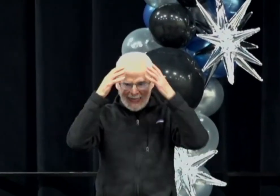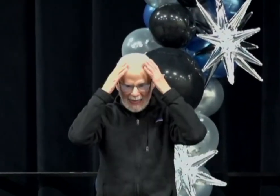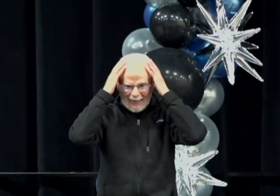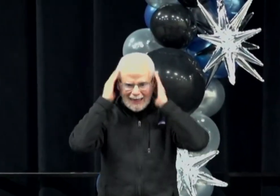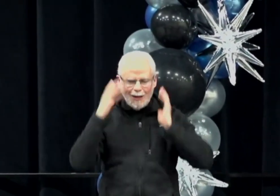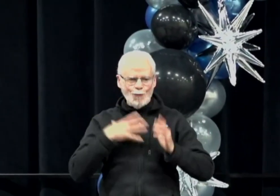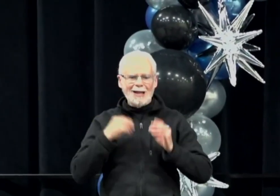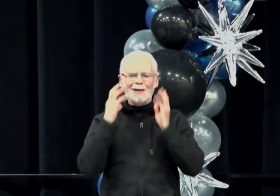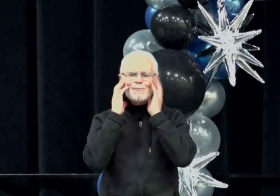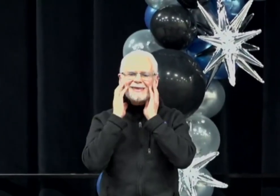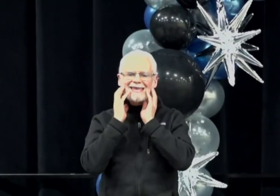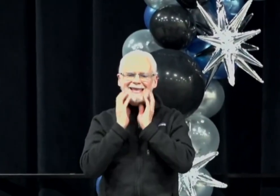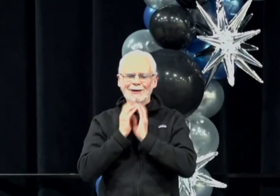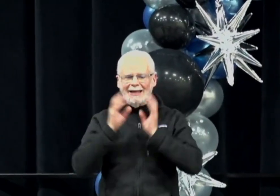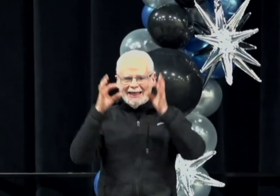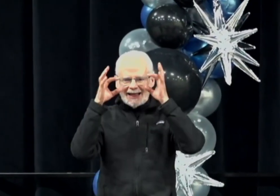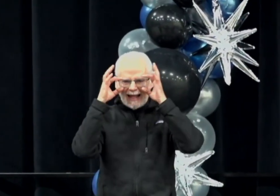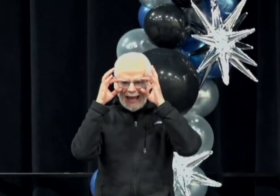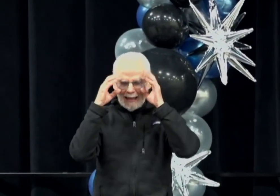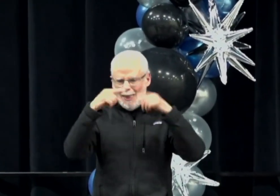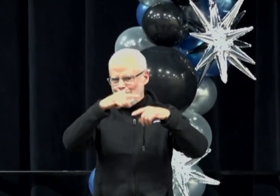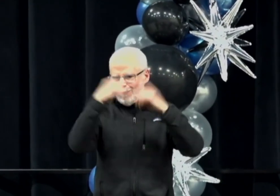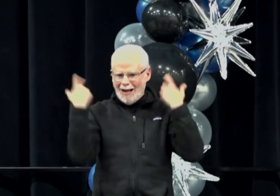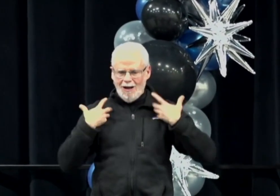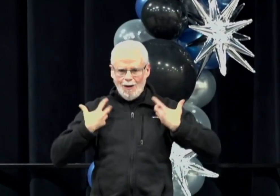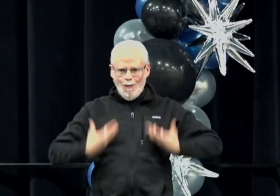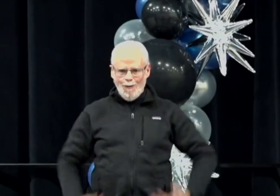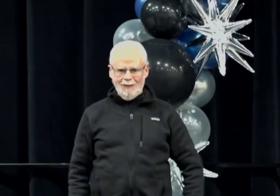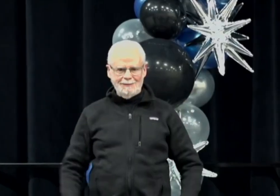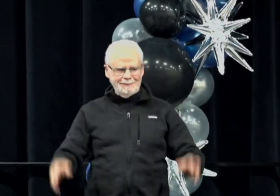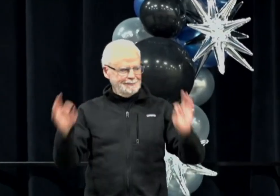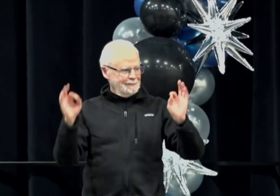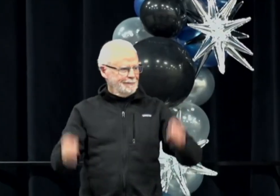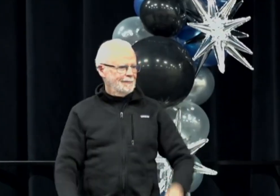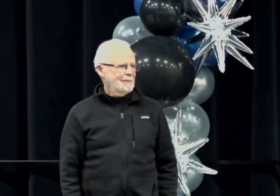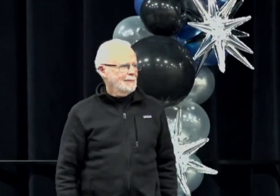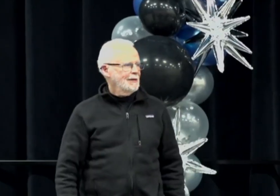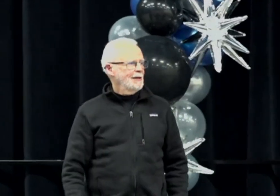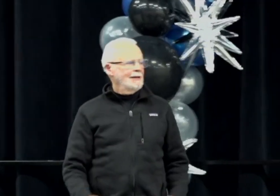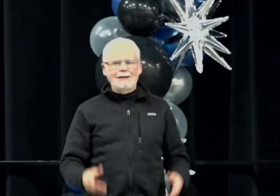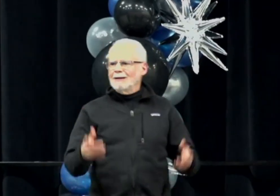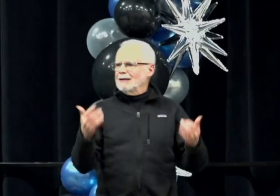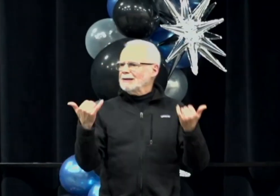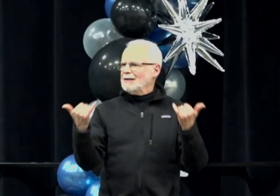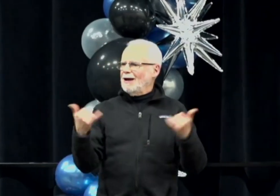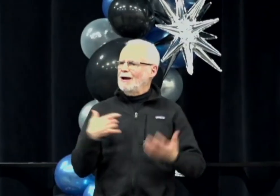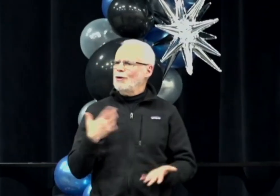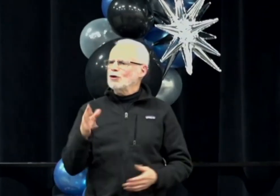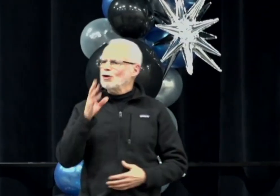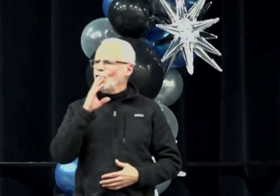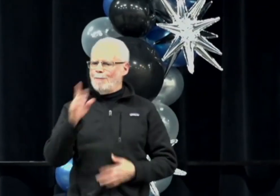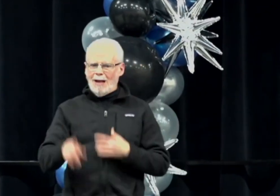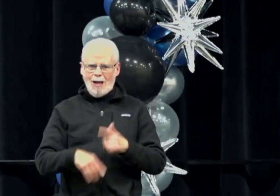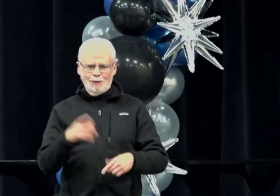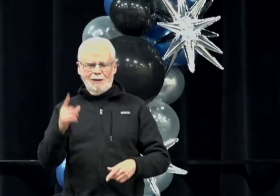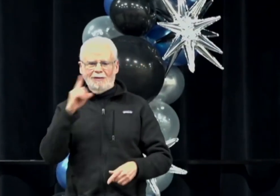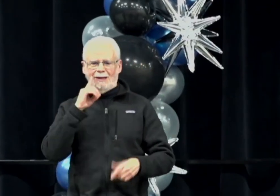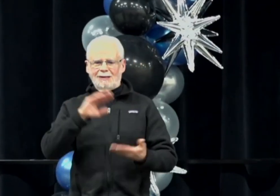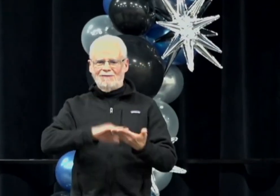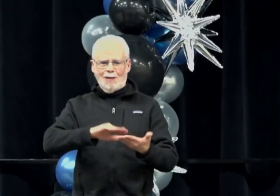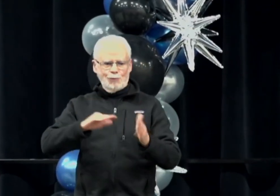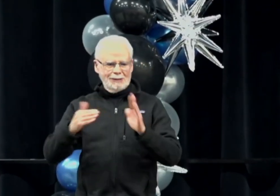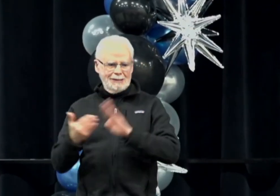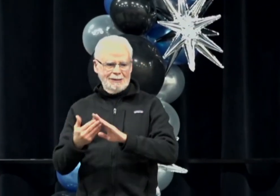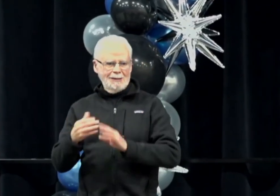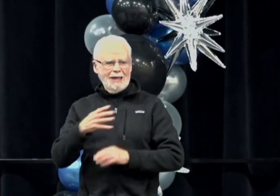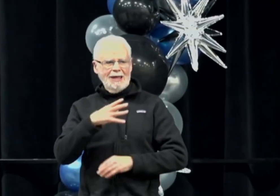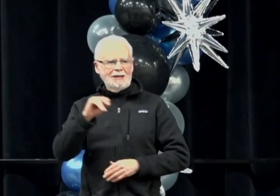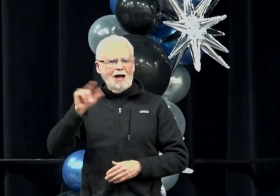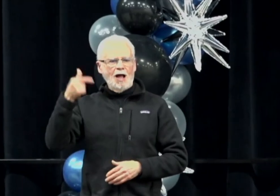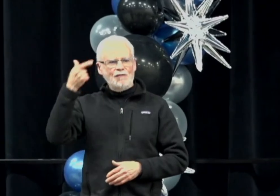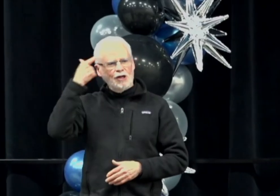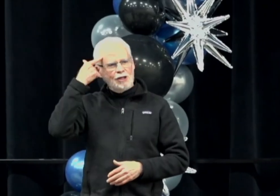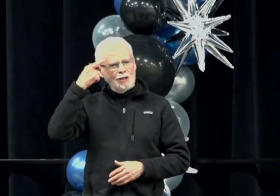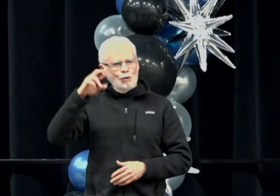My name is Bob Harris. I have white hair, a white beard, glasses, and an all-black outfit.